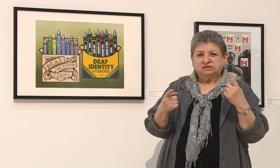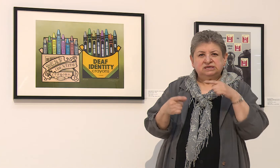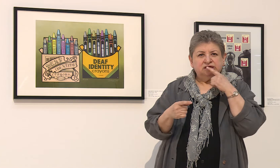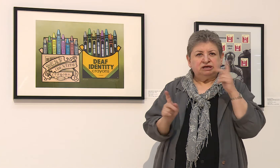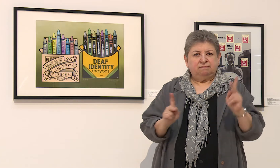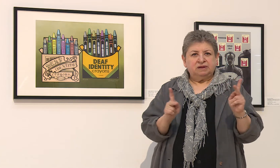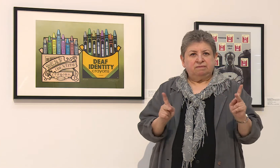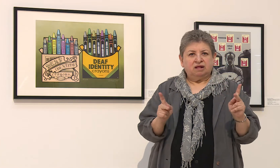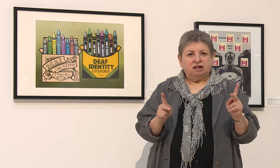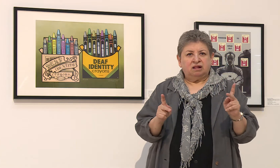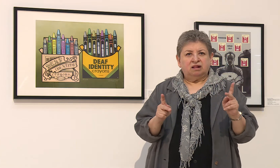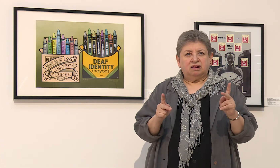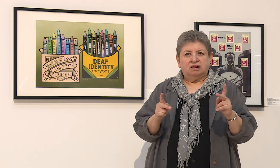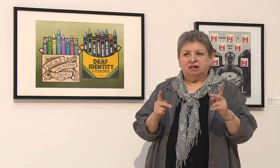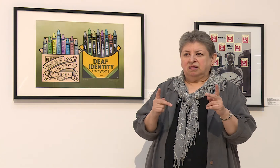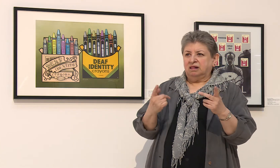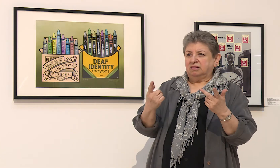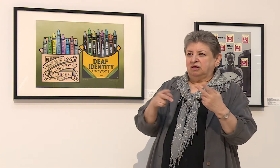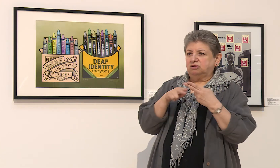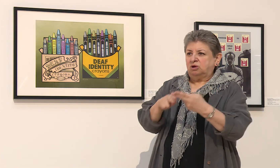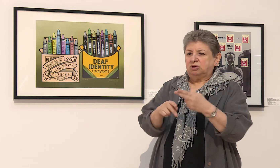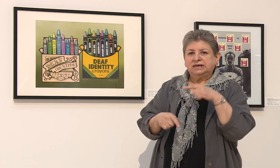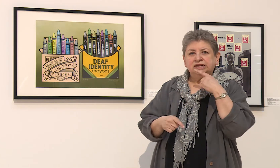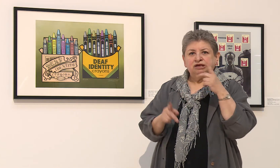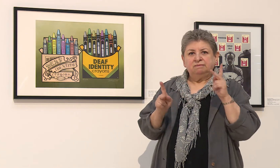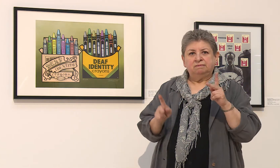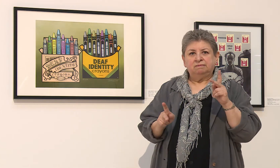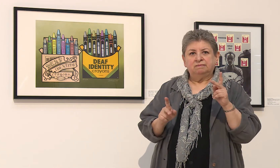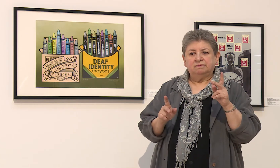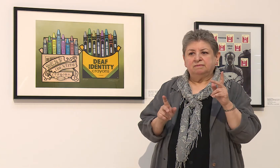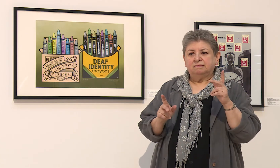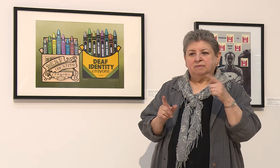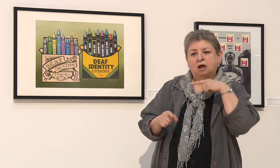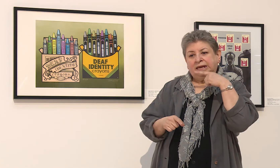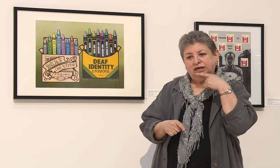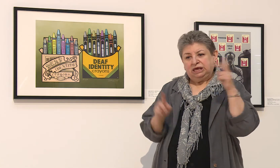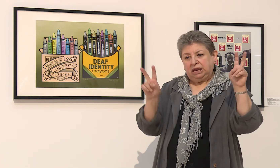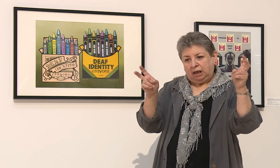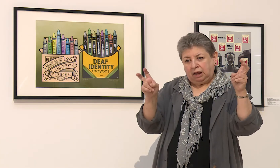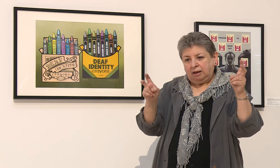He thought, since hearing folks are regarded as hearing,